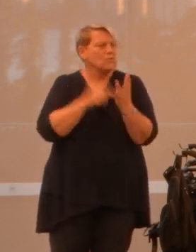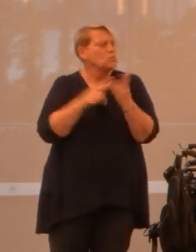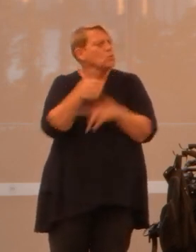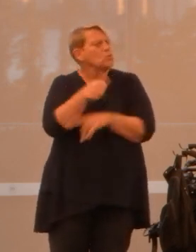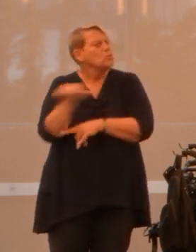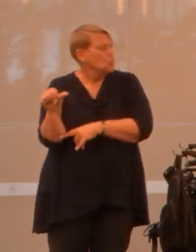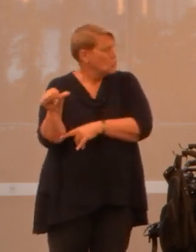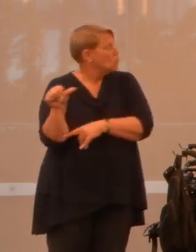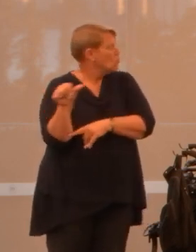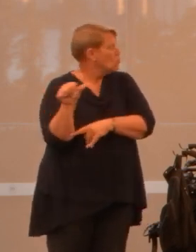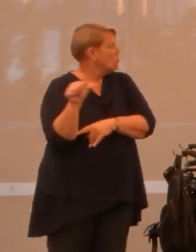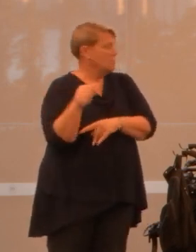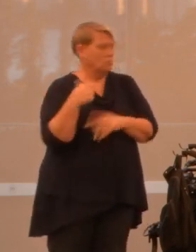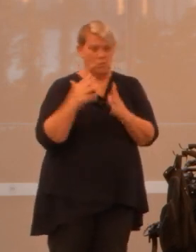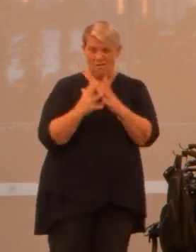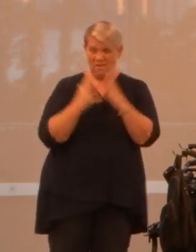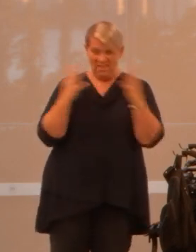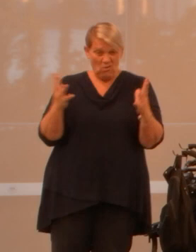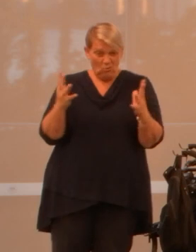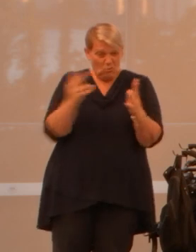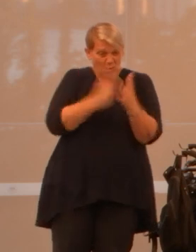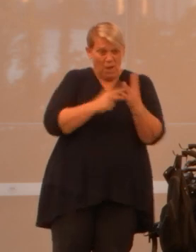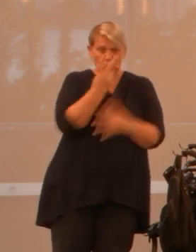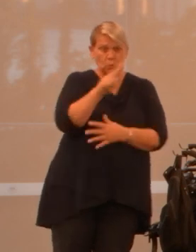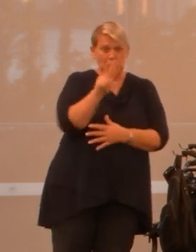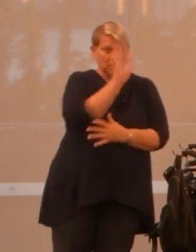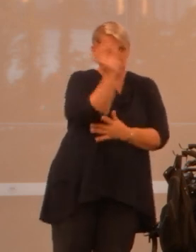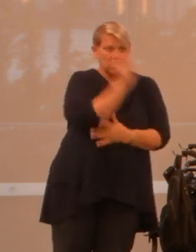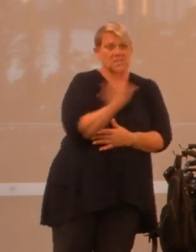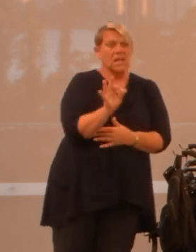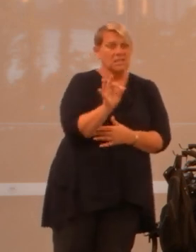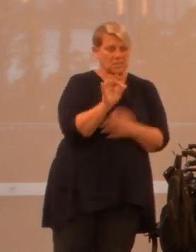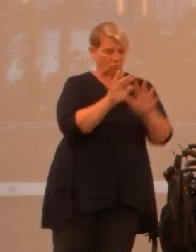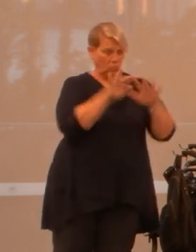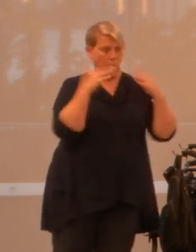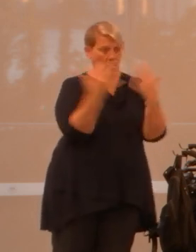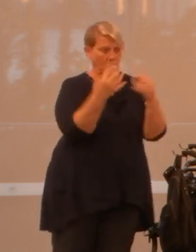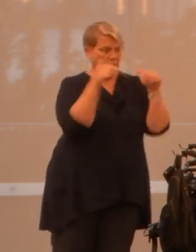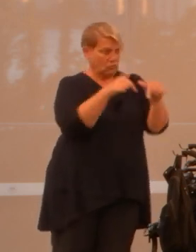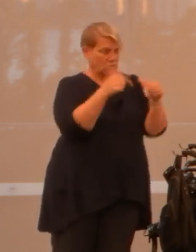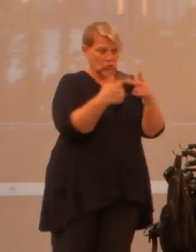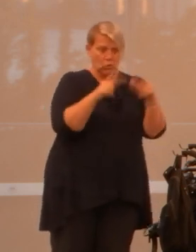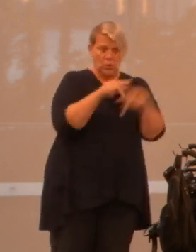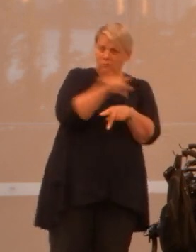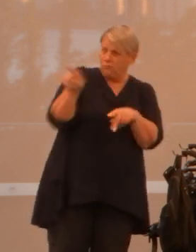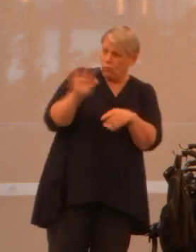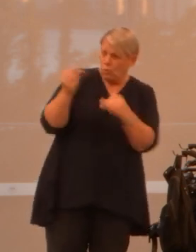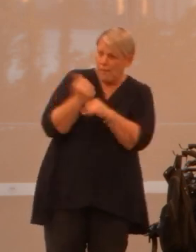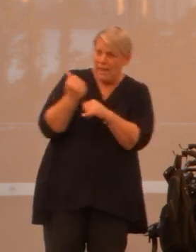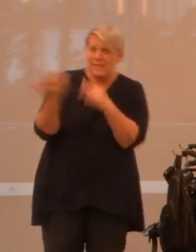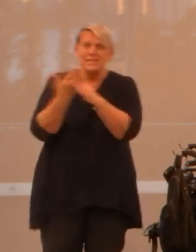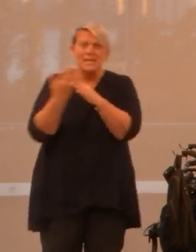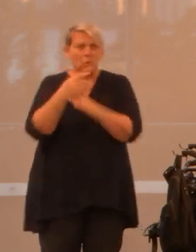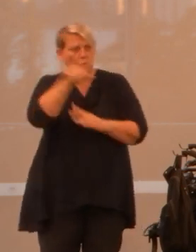We're a huge section of the public, we're 20% of the population, so if you don't make it accessible, you're missing out on 20%.